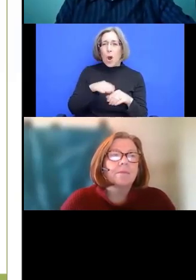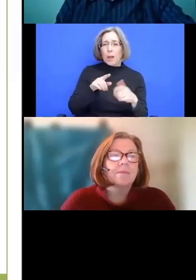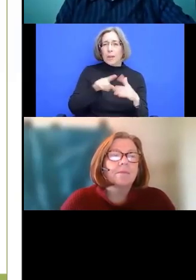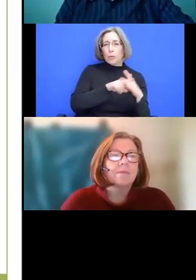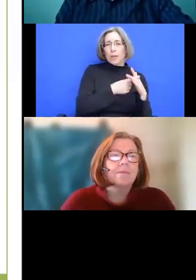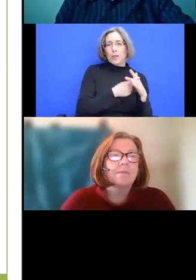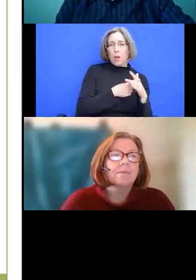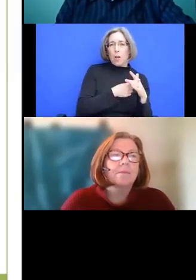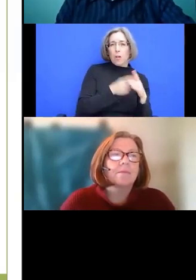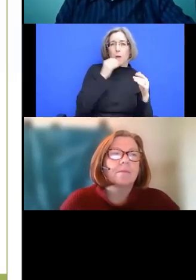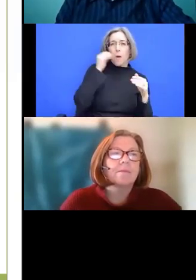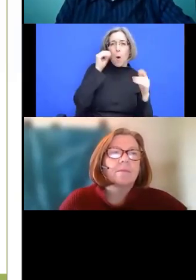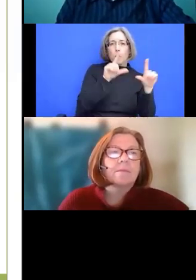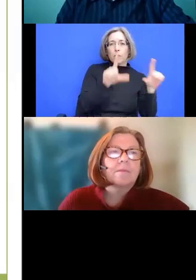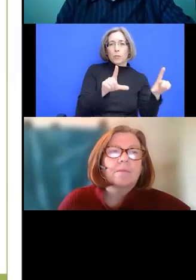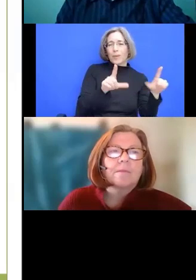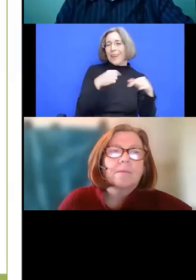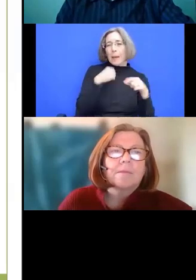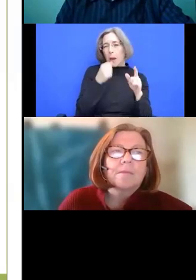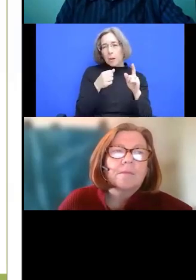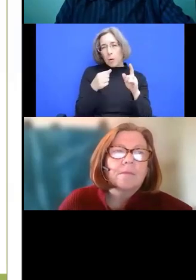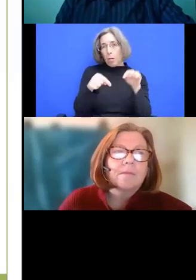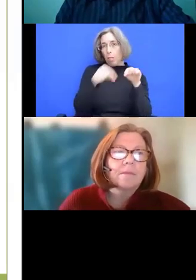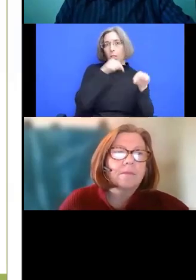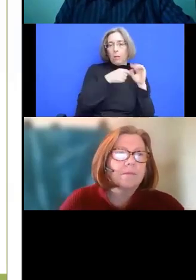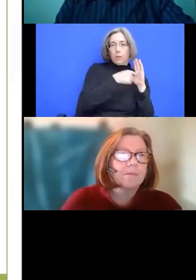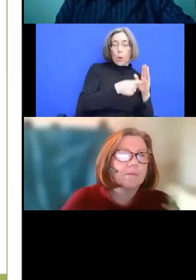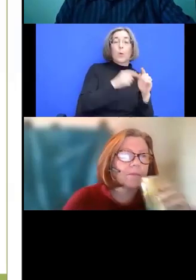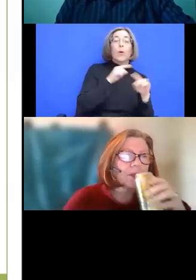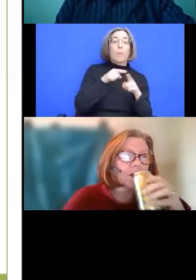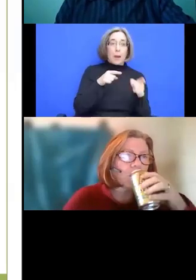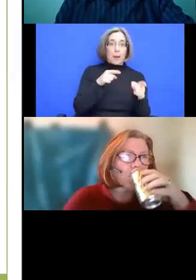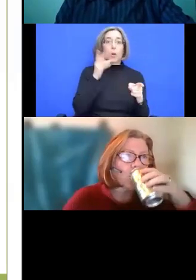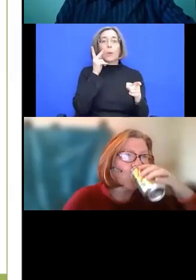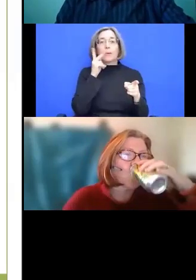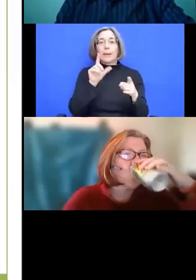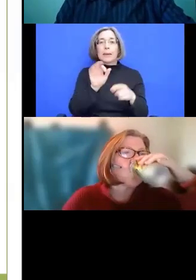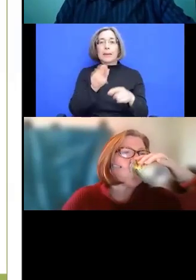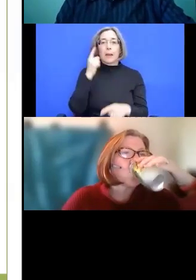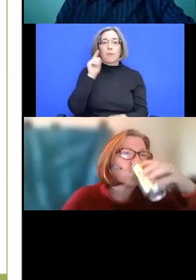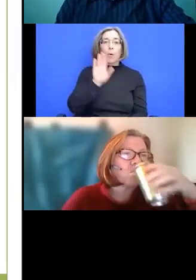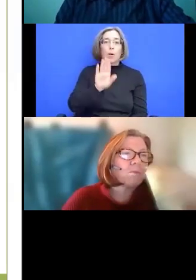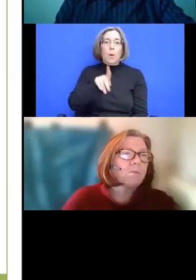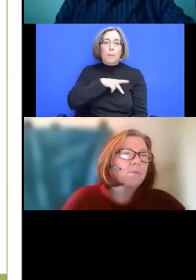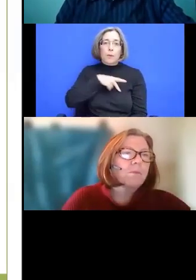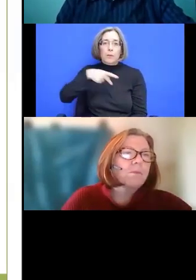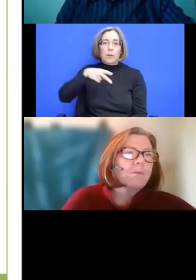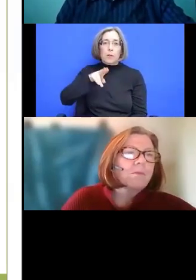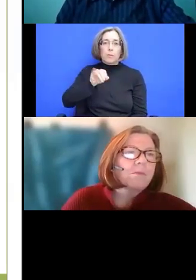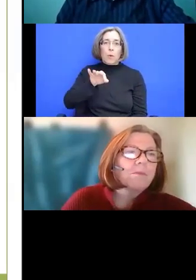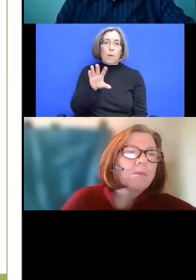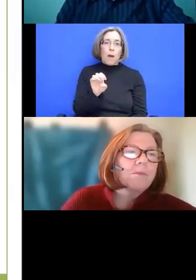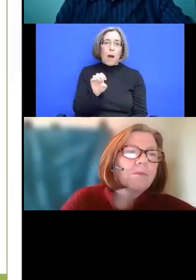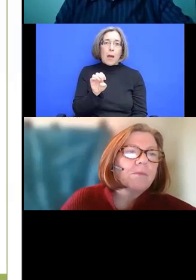but there is a link for your personal profile. Personal profile is a little page inside the system that's all about you